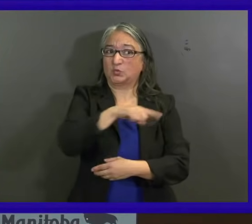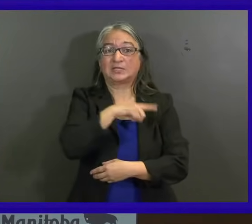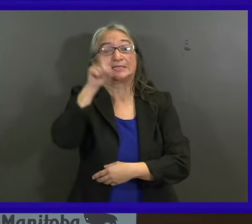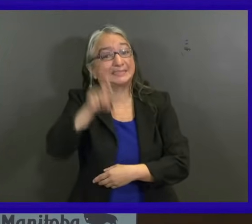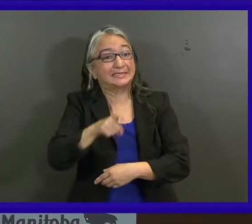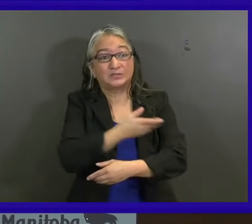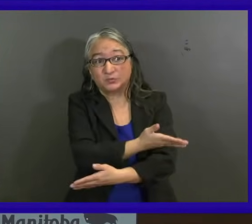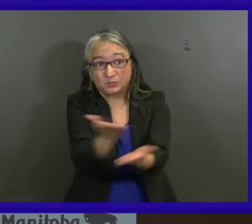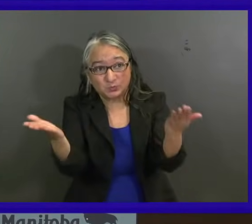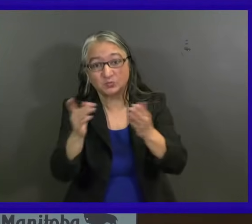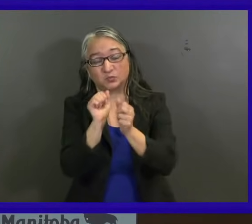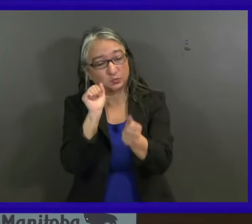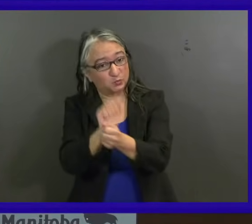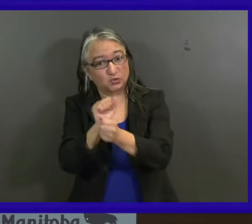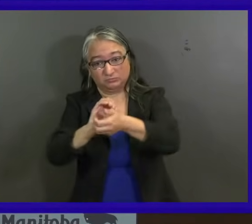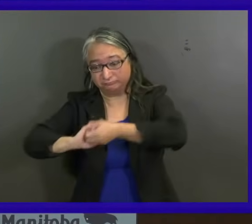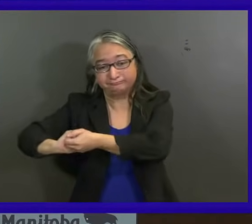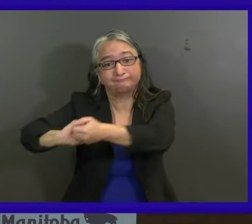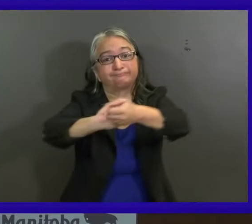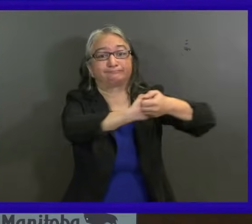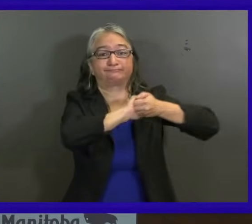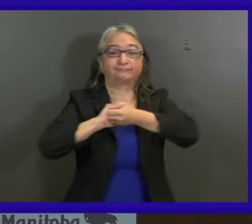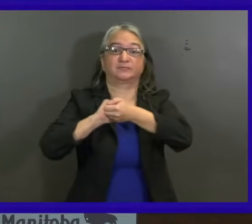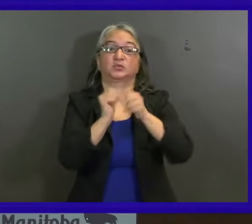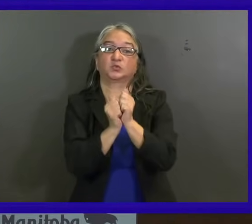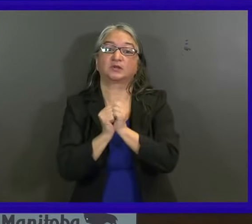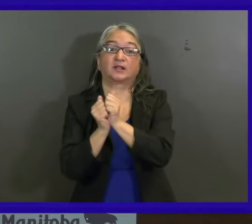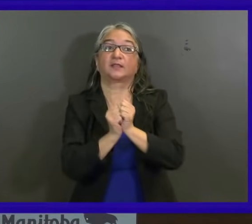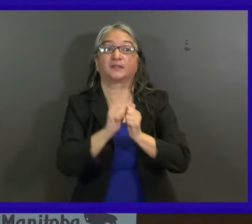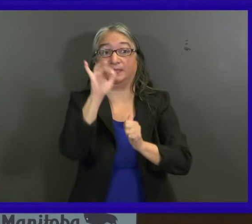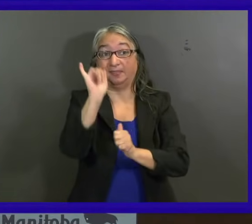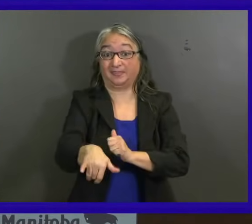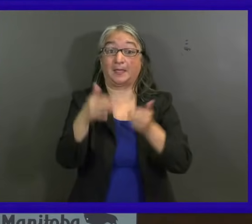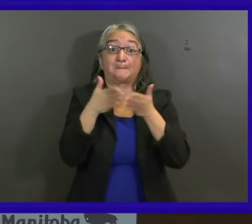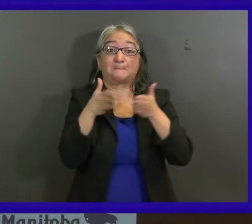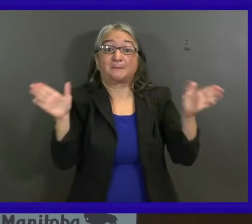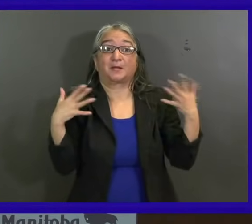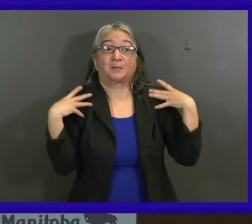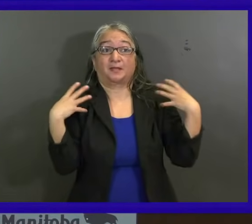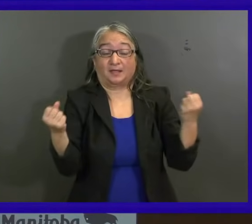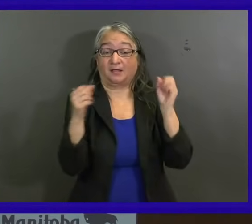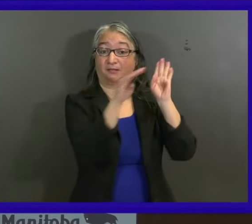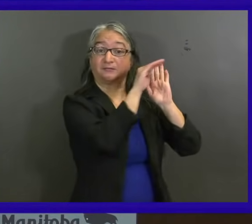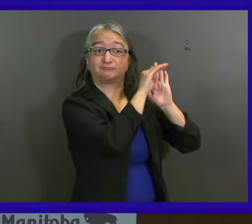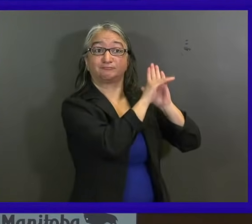follow the public health orders focus on the fundamentals and get vaccinated especially as